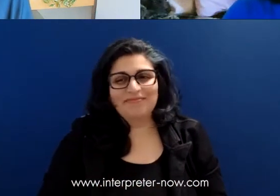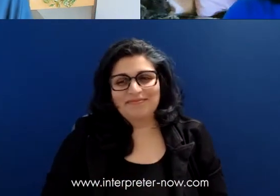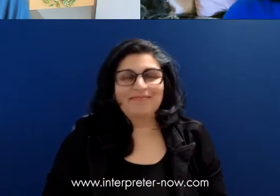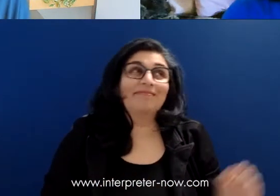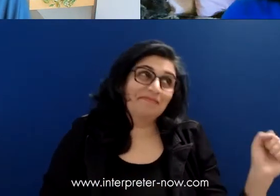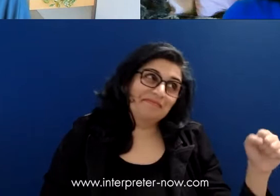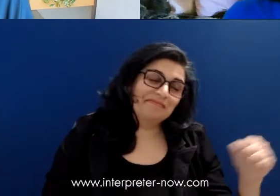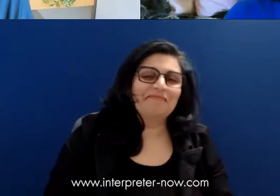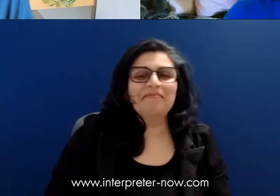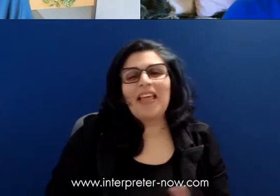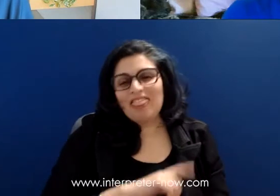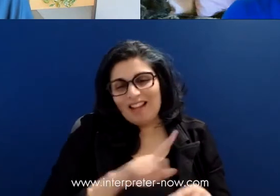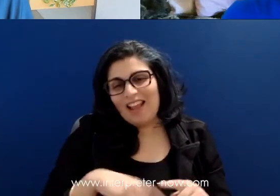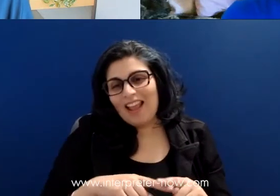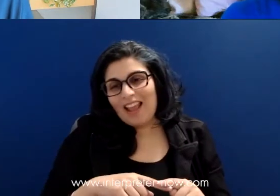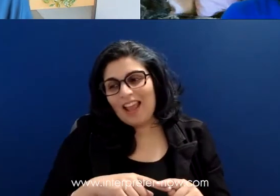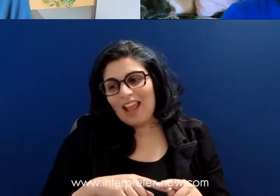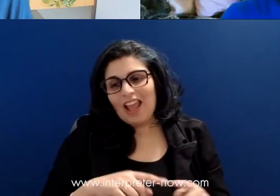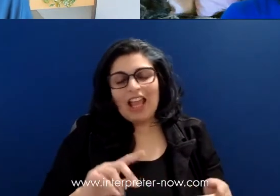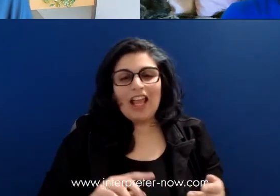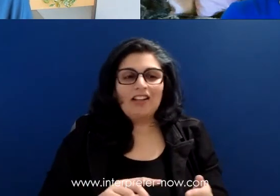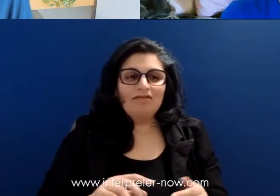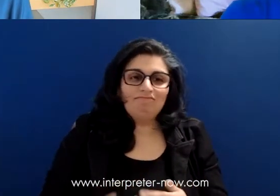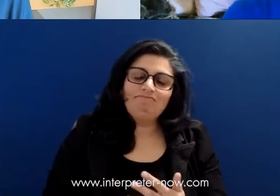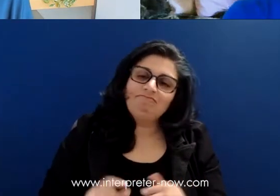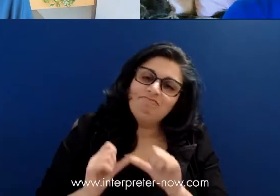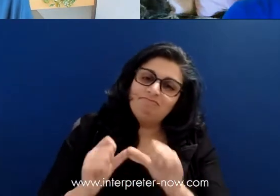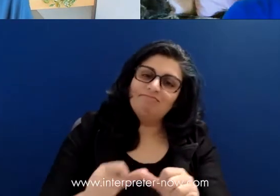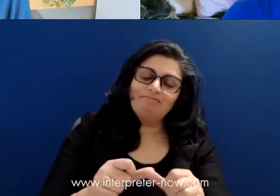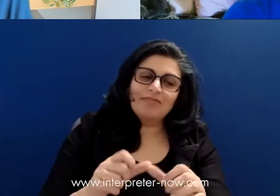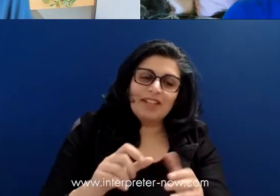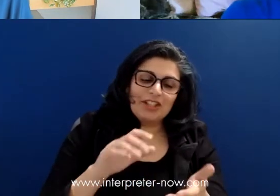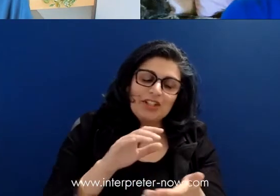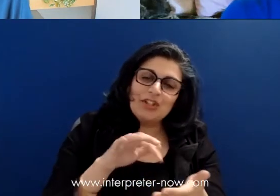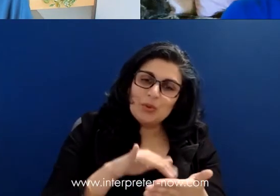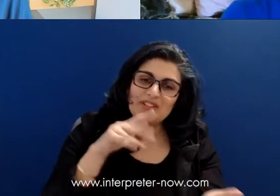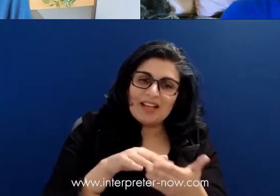on to study some more in health sciences, and then earn a doctorate more recently.